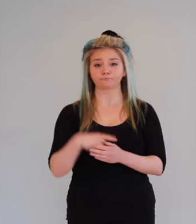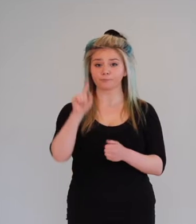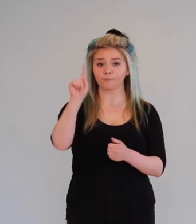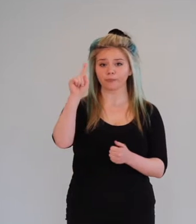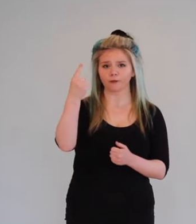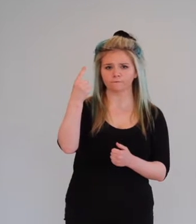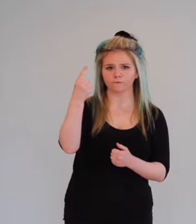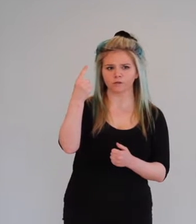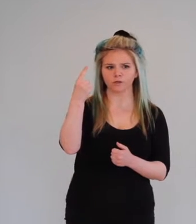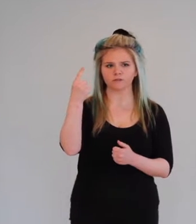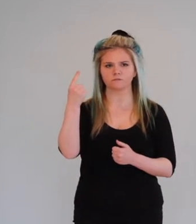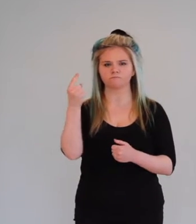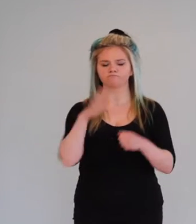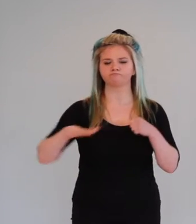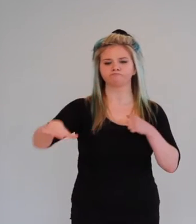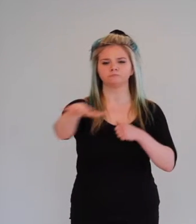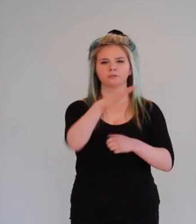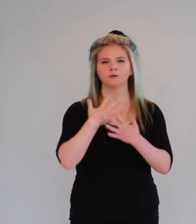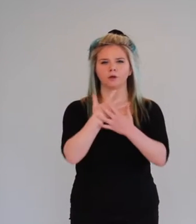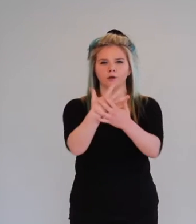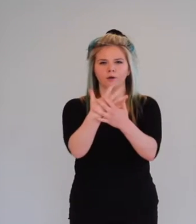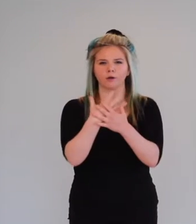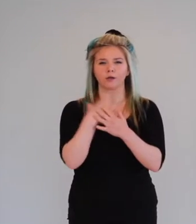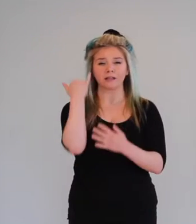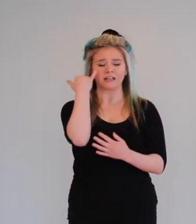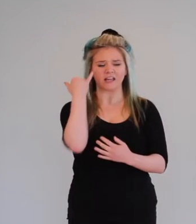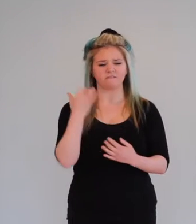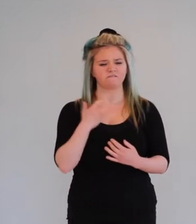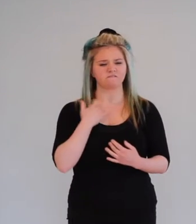overwhelmed. This is a really good one to help.